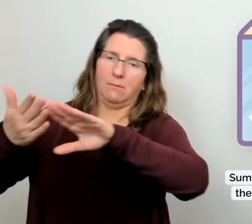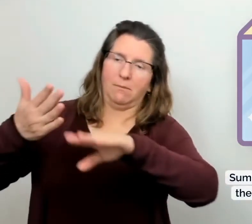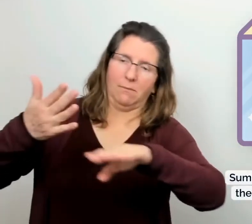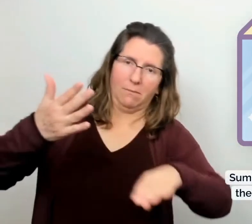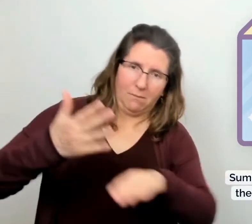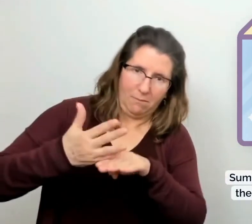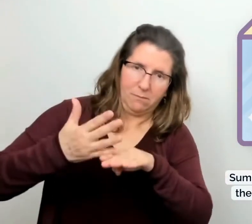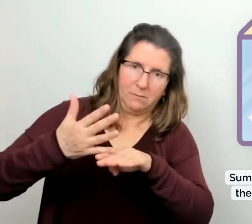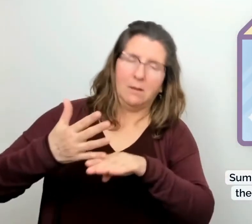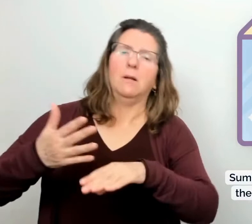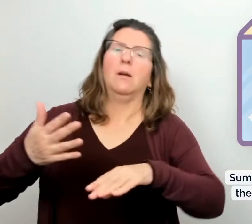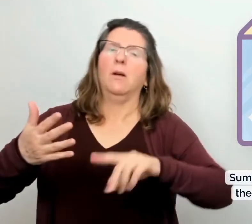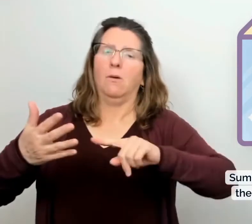It's a cyclical process - reinforcing previous learning with new material.